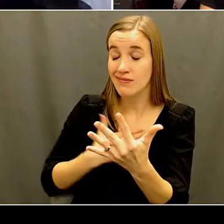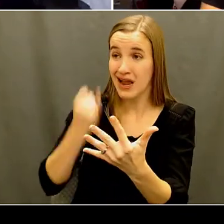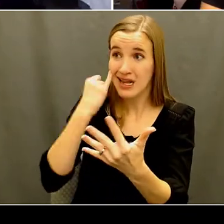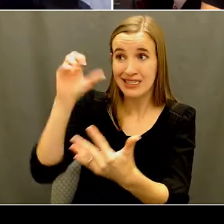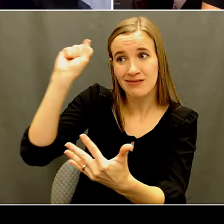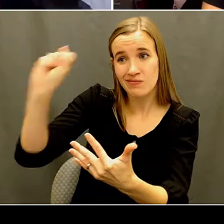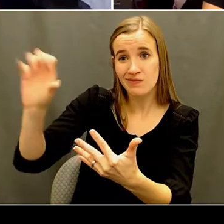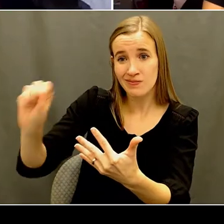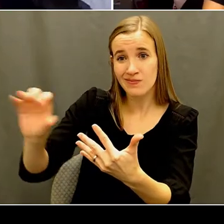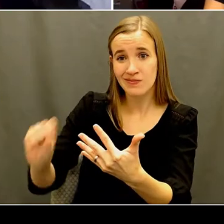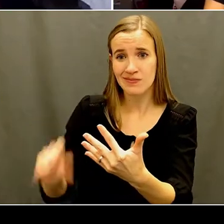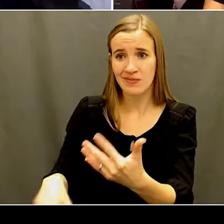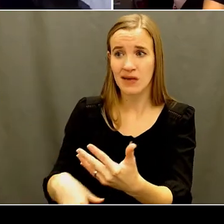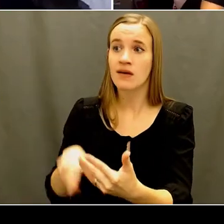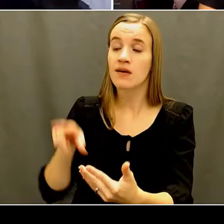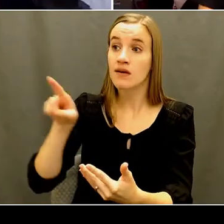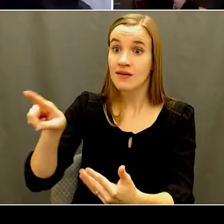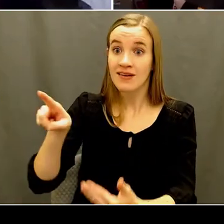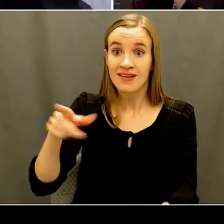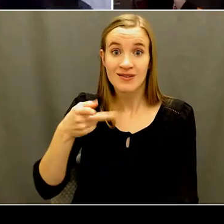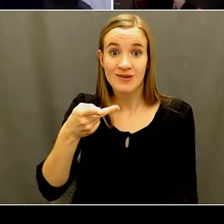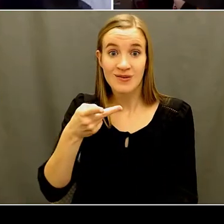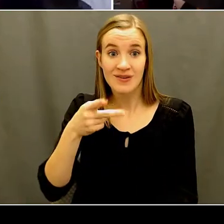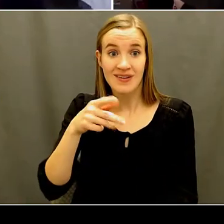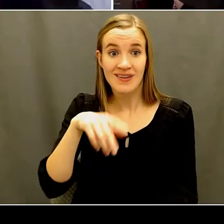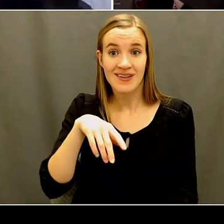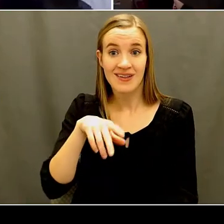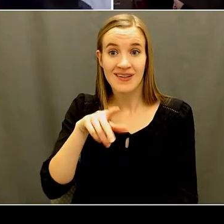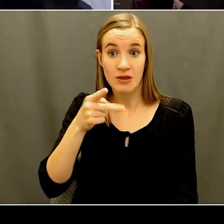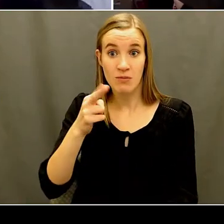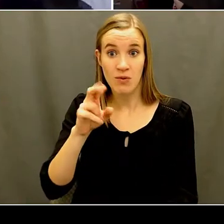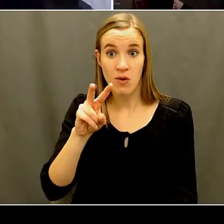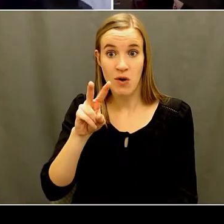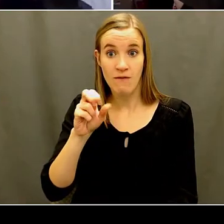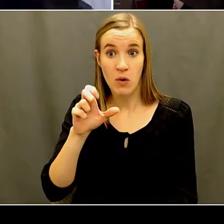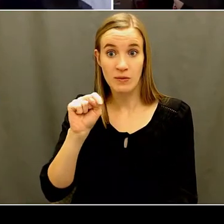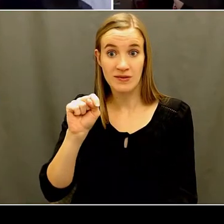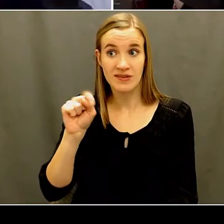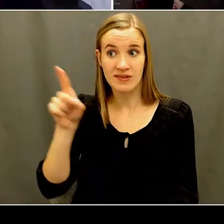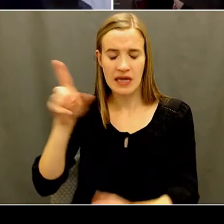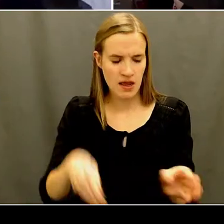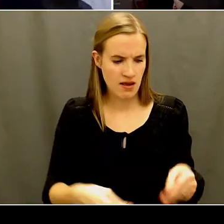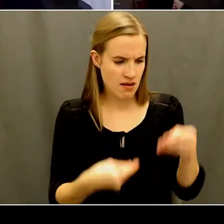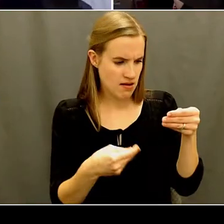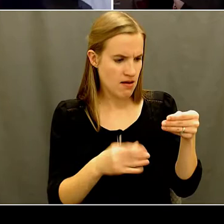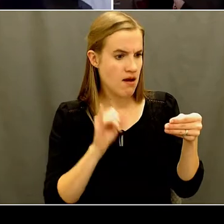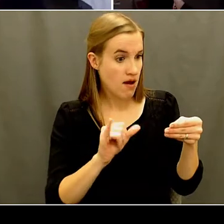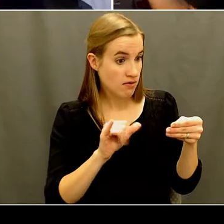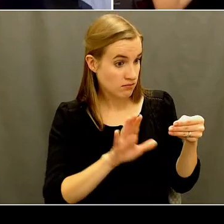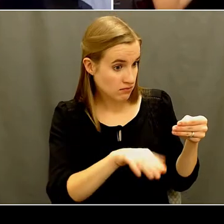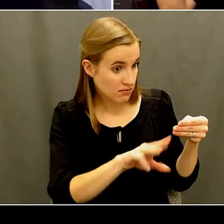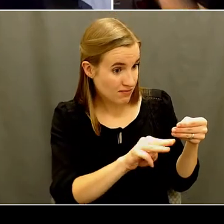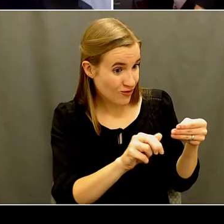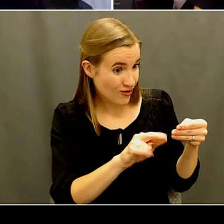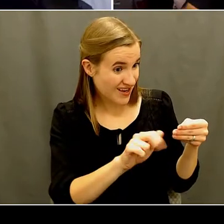Yeah, and then he goes, Do you want us to pay you to do this? I said, Yeah!